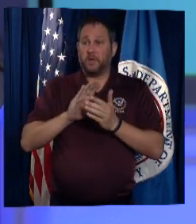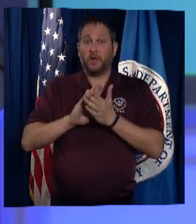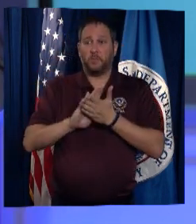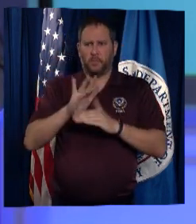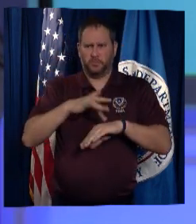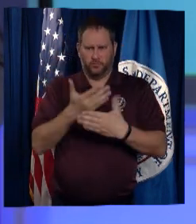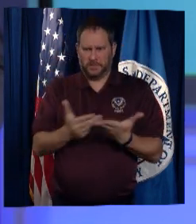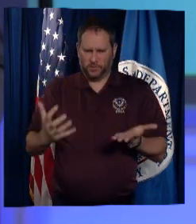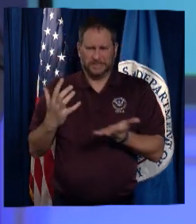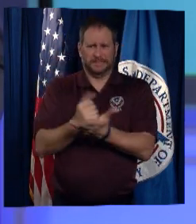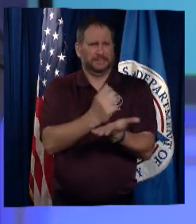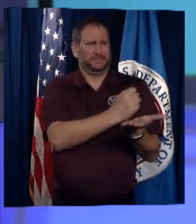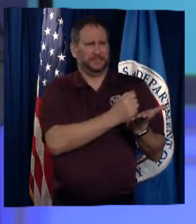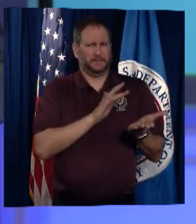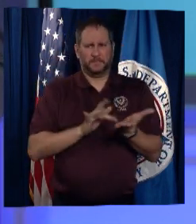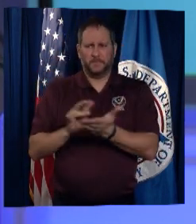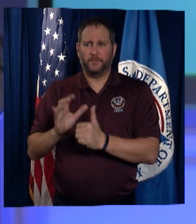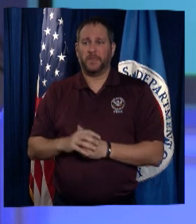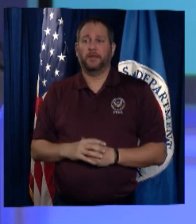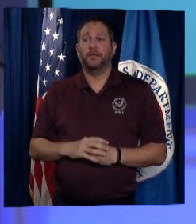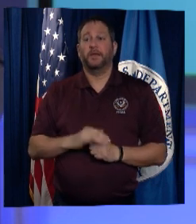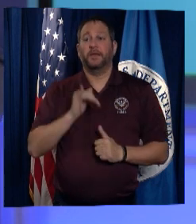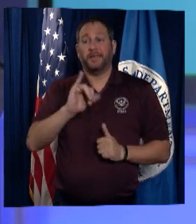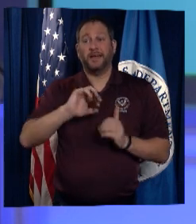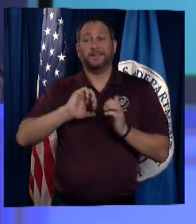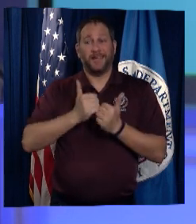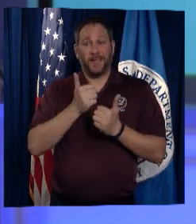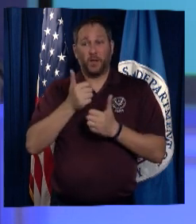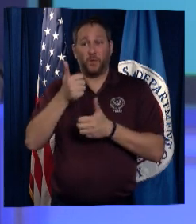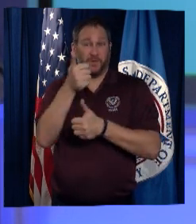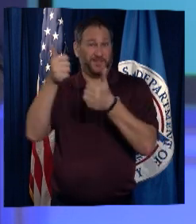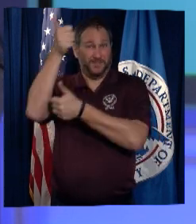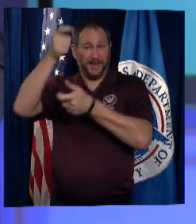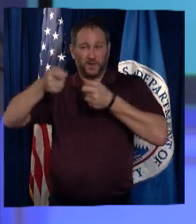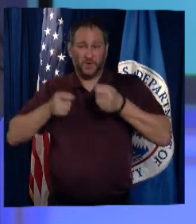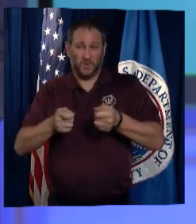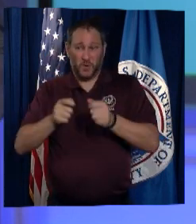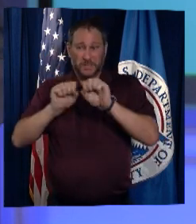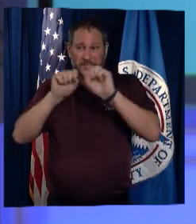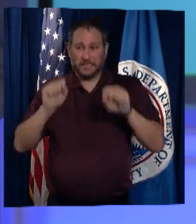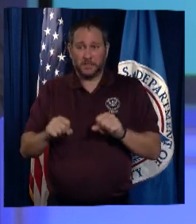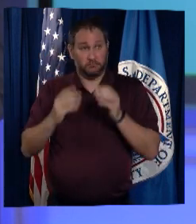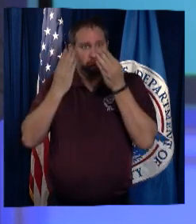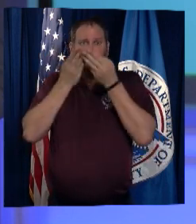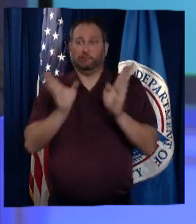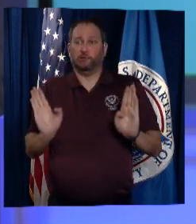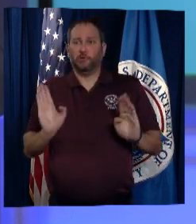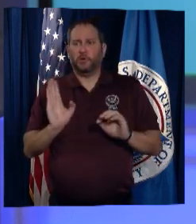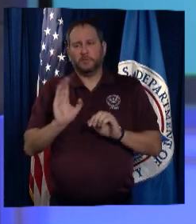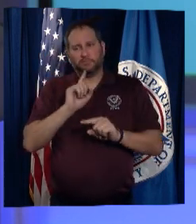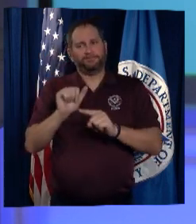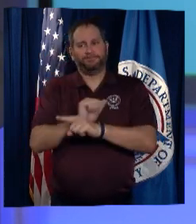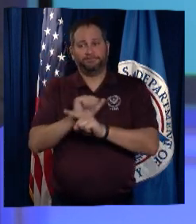talking ICS or any of its analogues. The closest thing was in 2011, FEMA